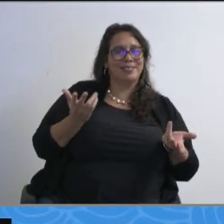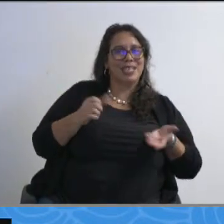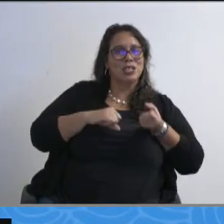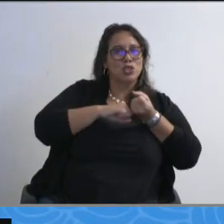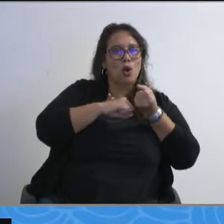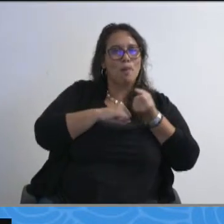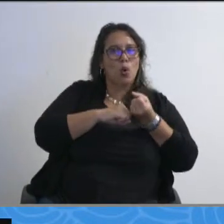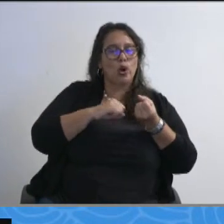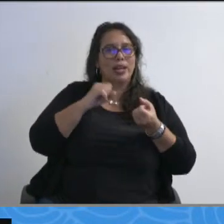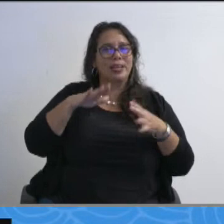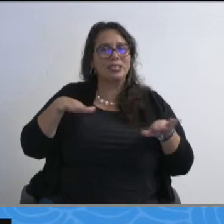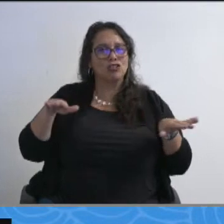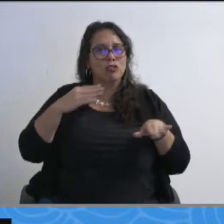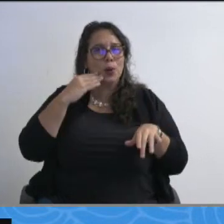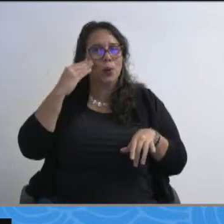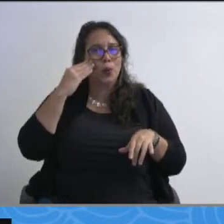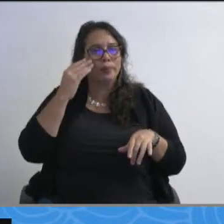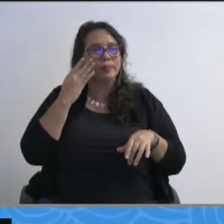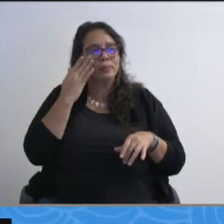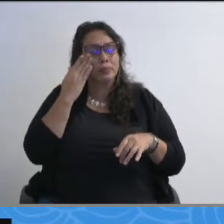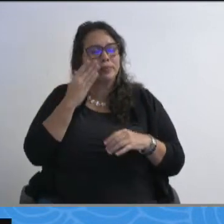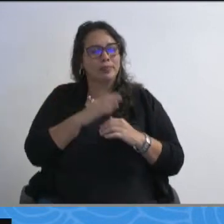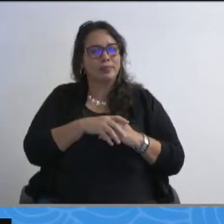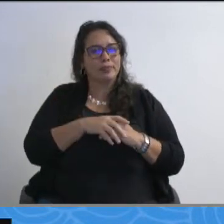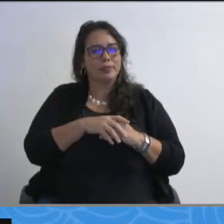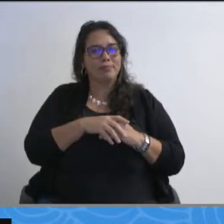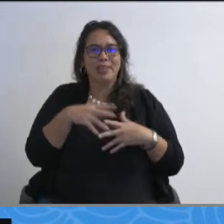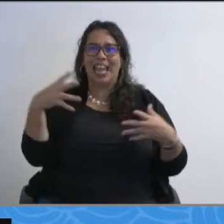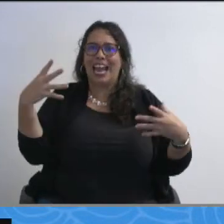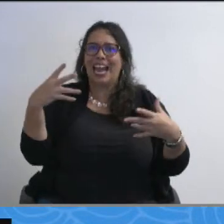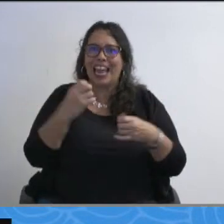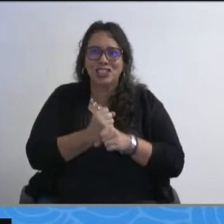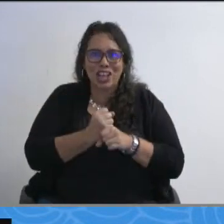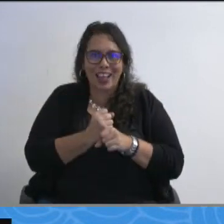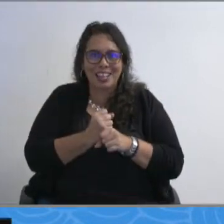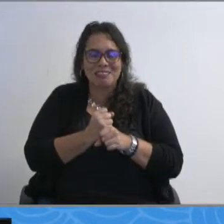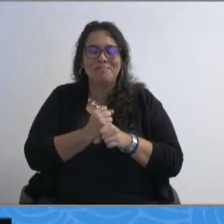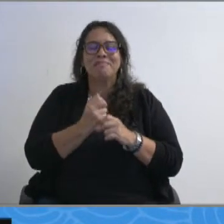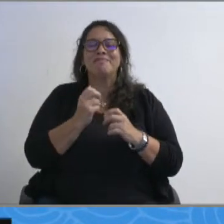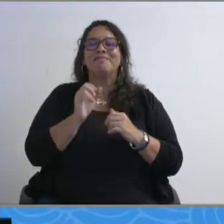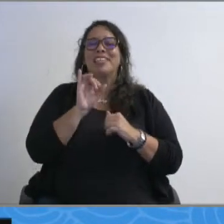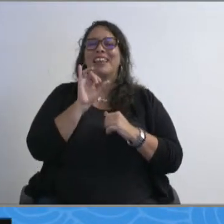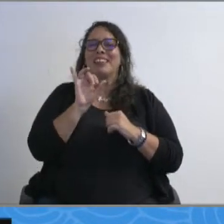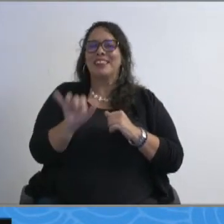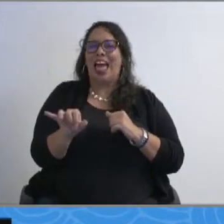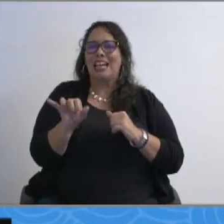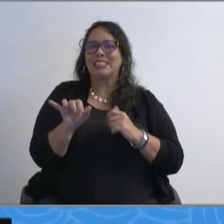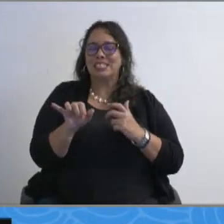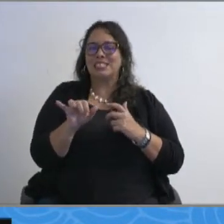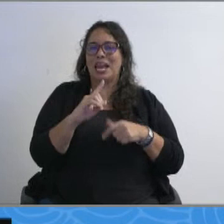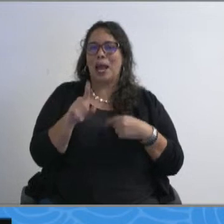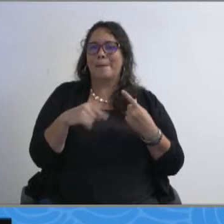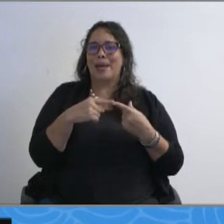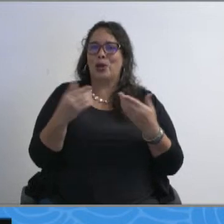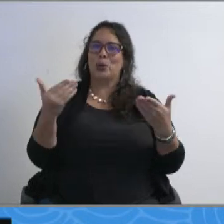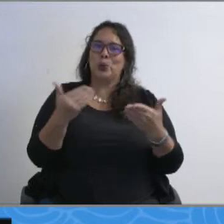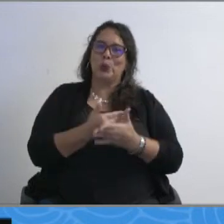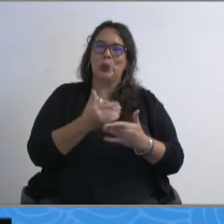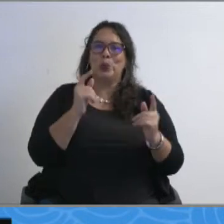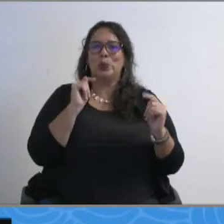And so, in a nutshell, that's a little bit about our new tutoring interventions